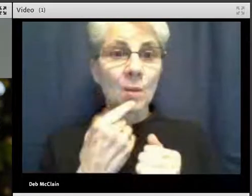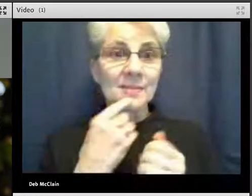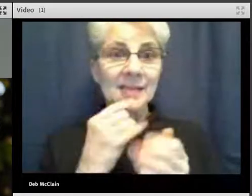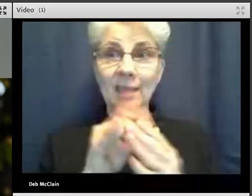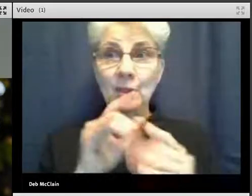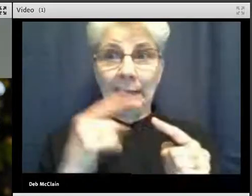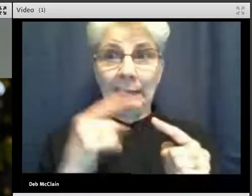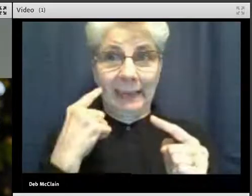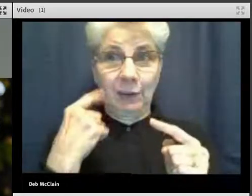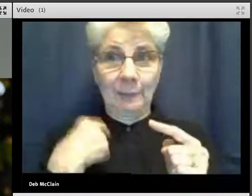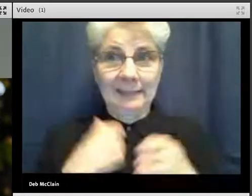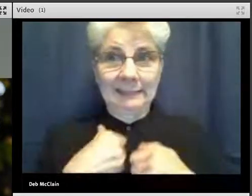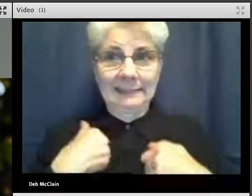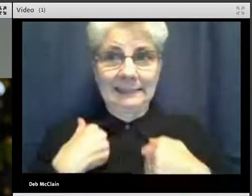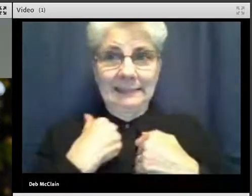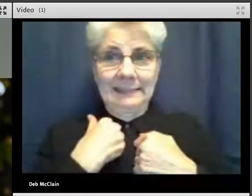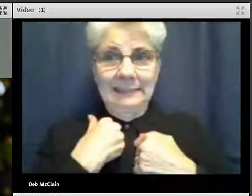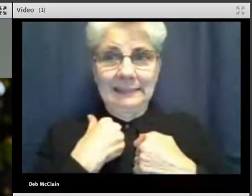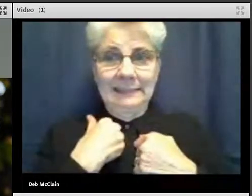I know I'm saying it and he can't hear me.